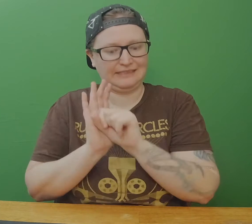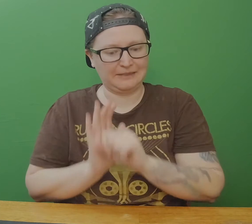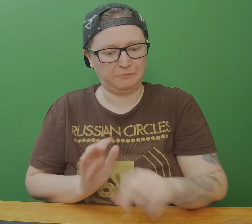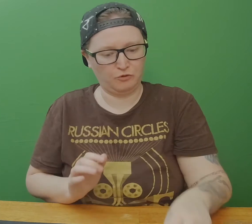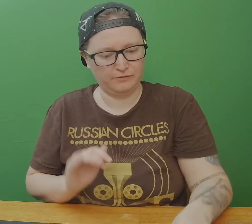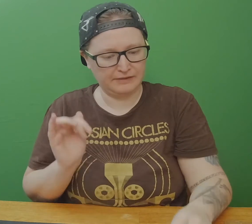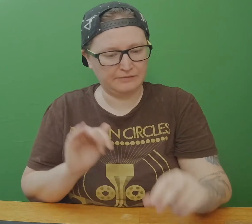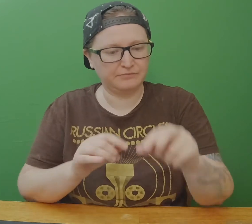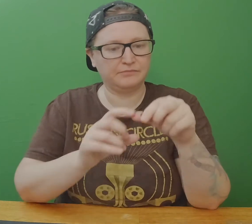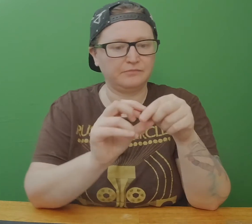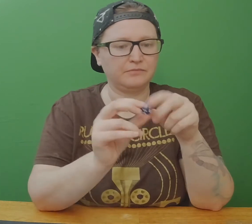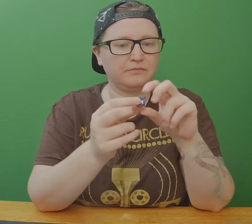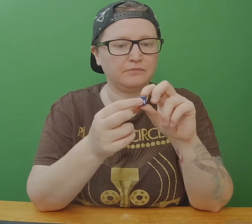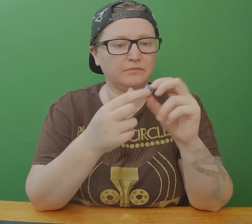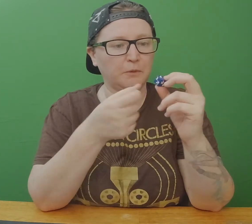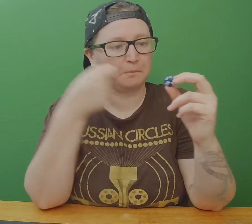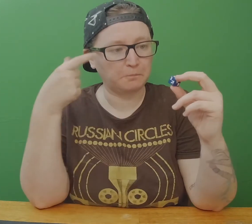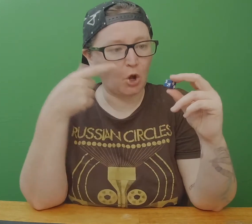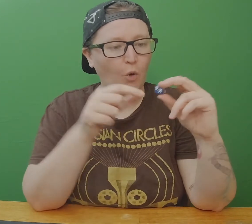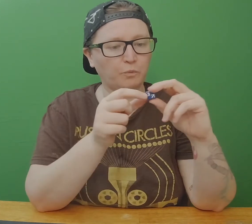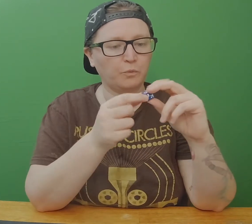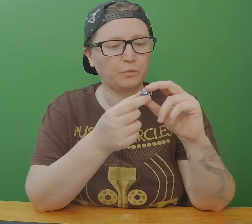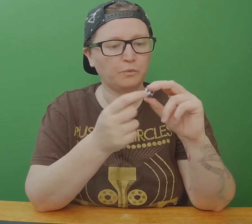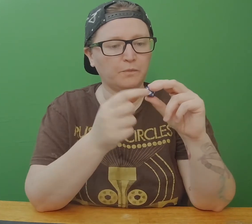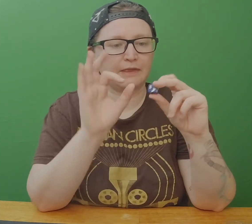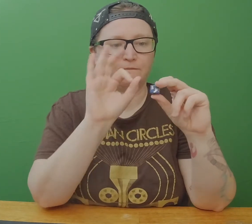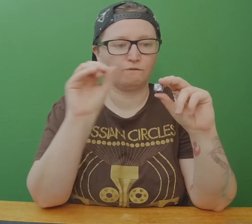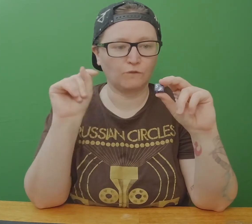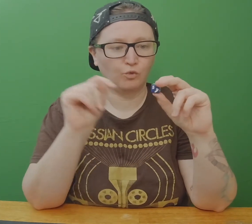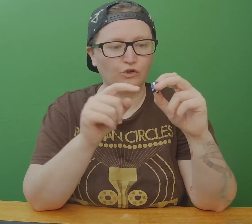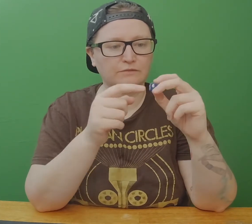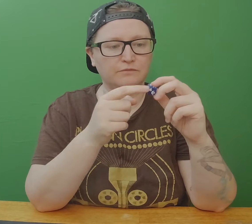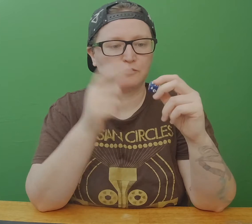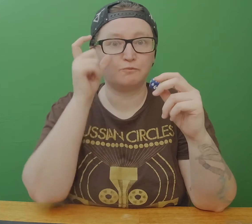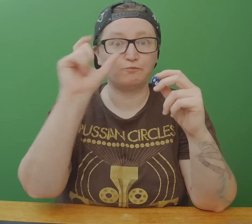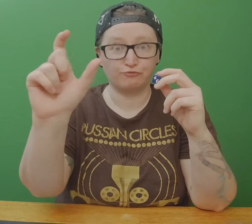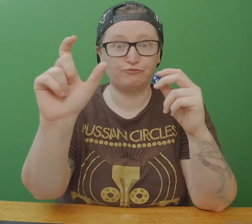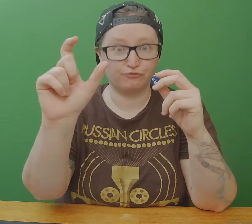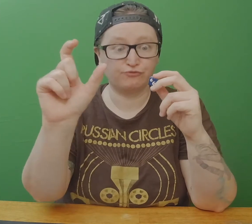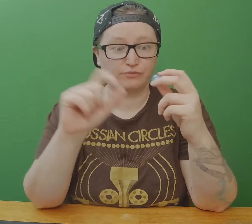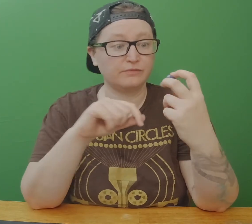so you're gonna see symbols such as you have the bow and arrow you have a foot you have a moon